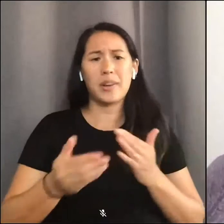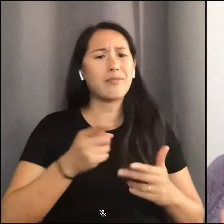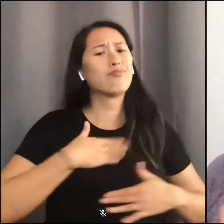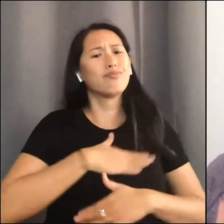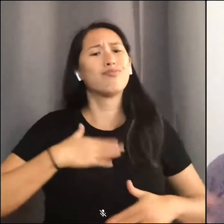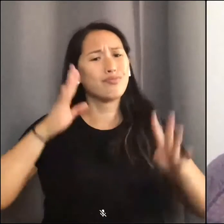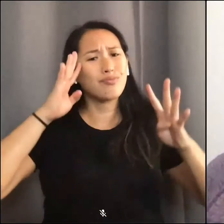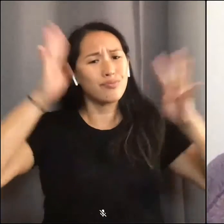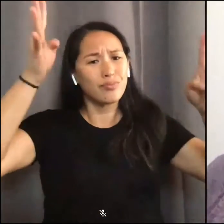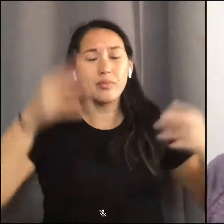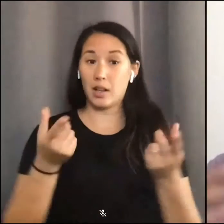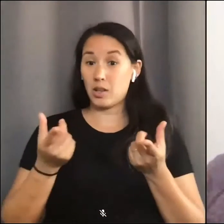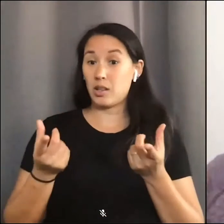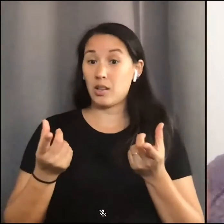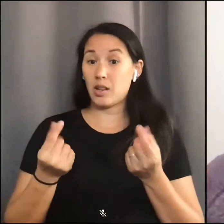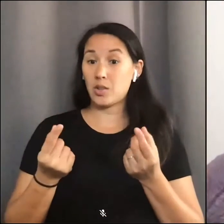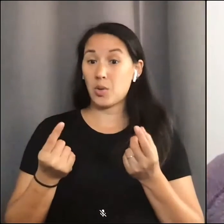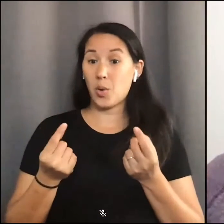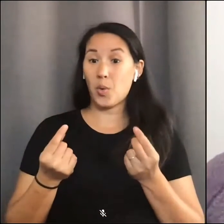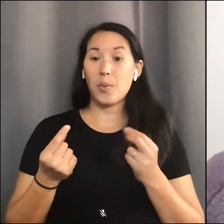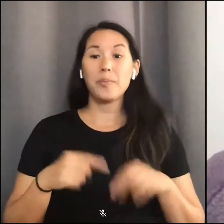and what you wanna do is take a look at the timeline of your life